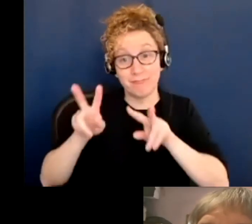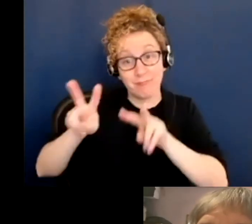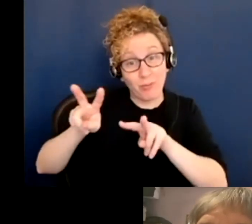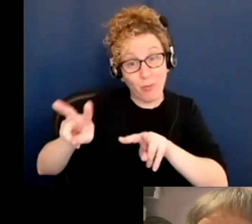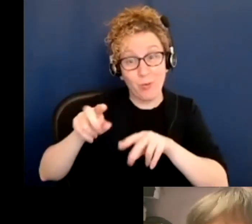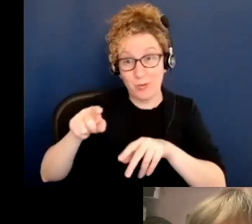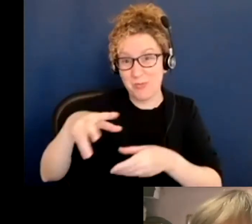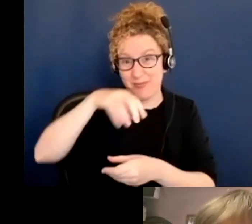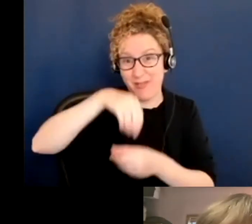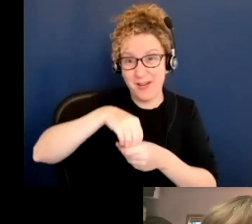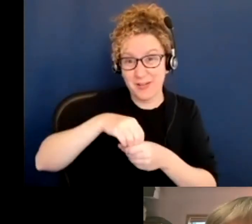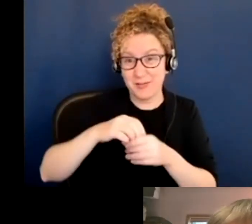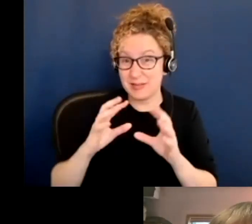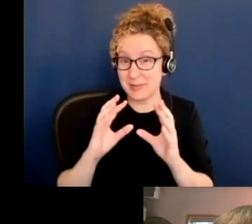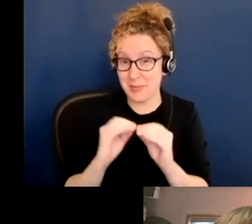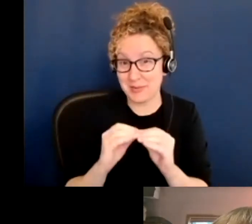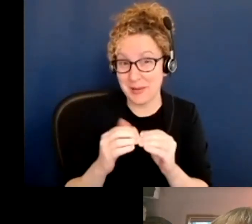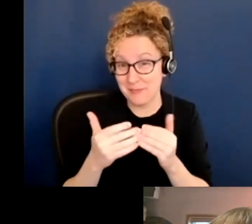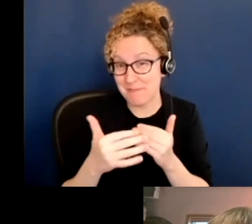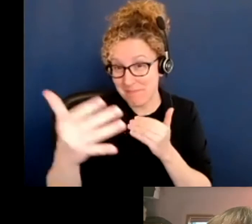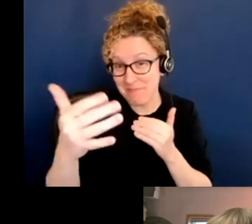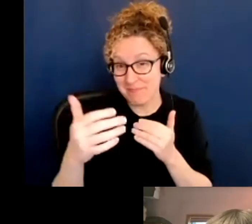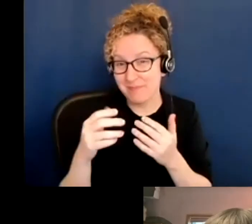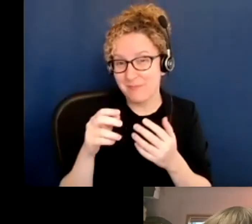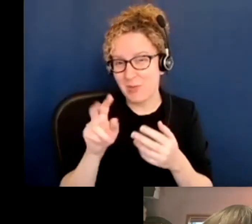being part of the symposium throughout the few weeks.